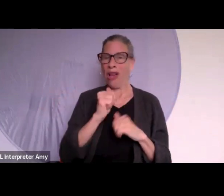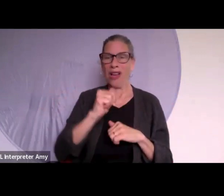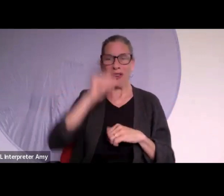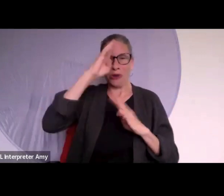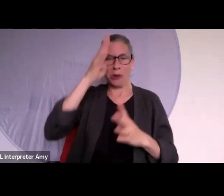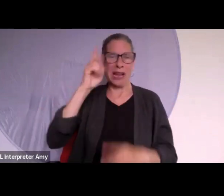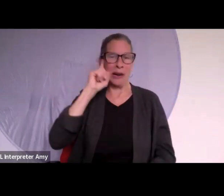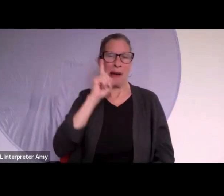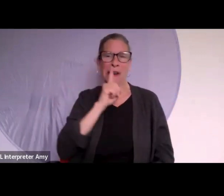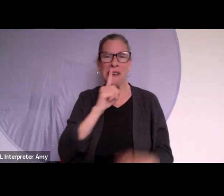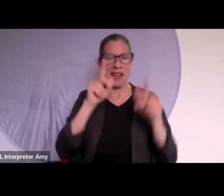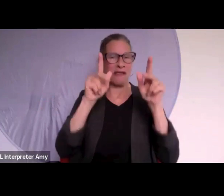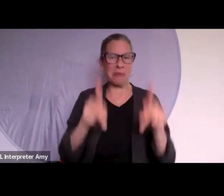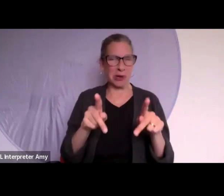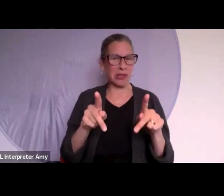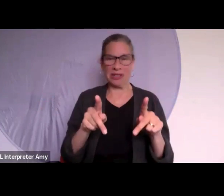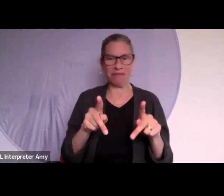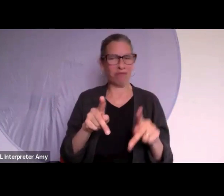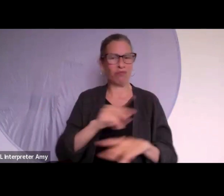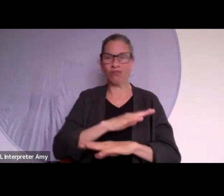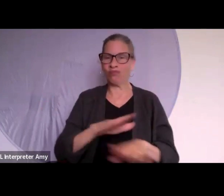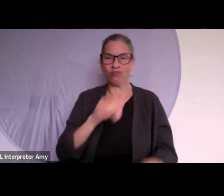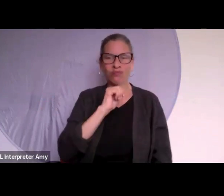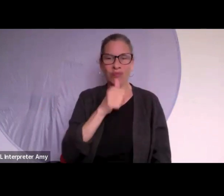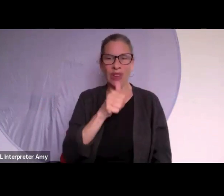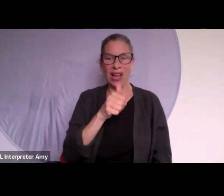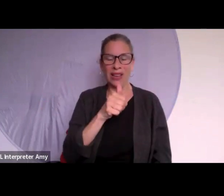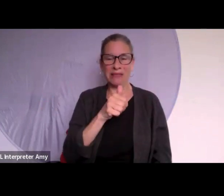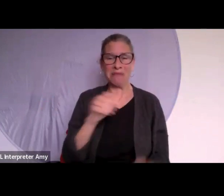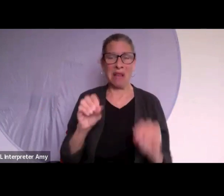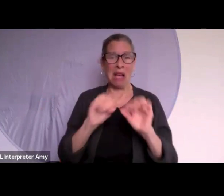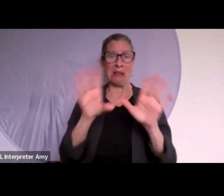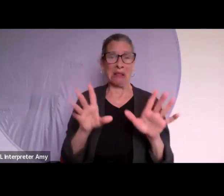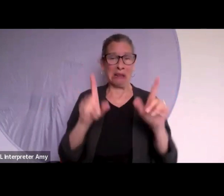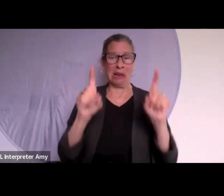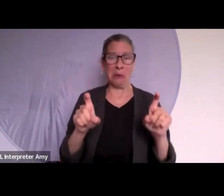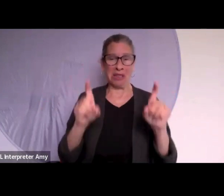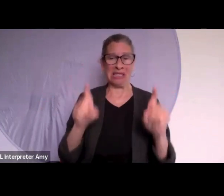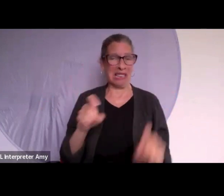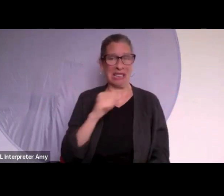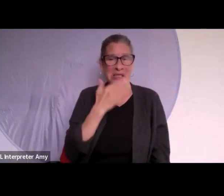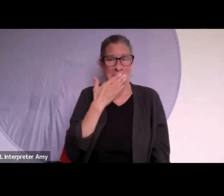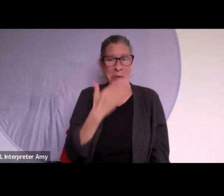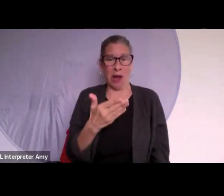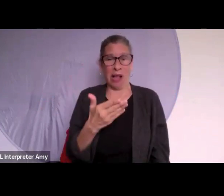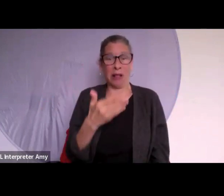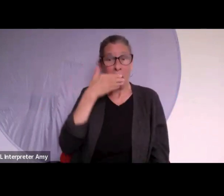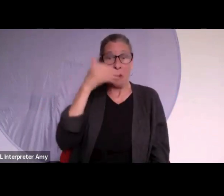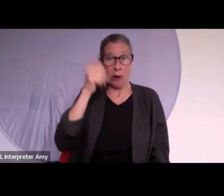person with hearing loss. This clearly wasn't tested well enough. And there are better ways to do it. Like there are